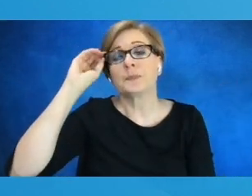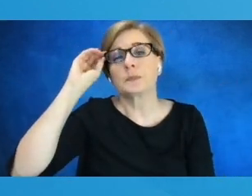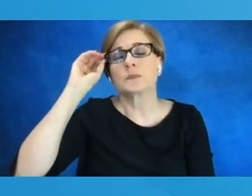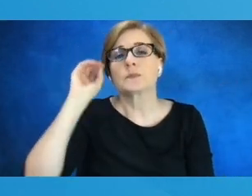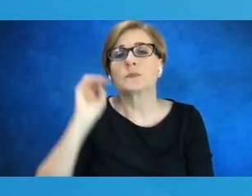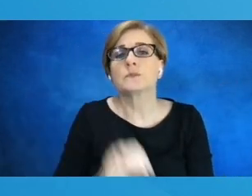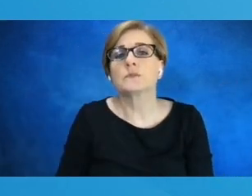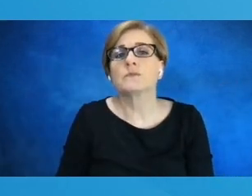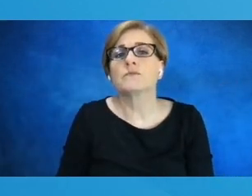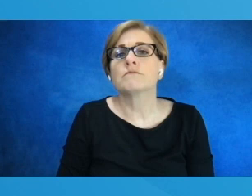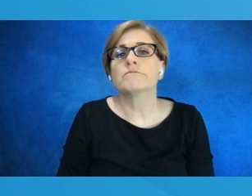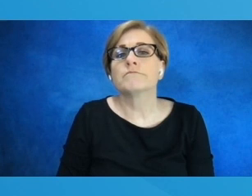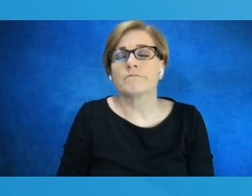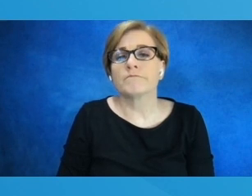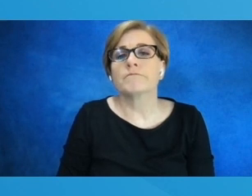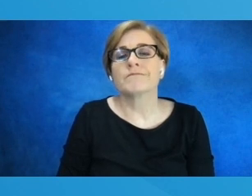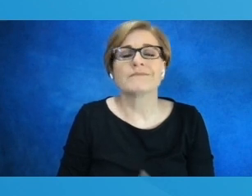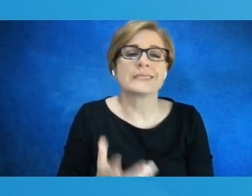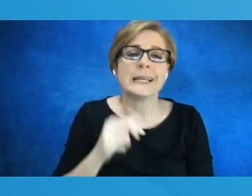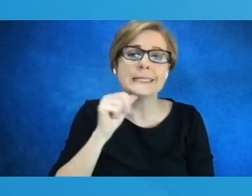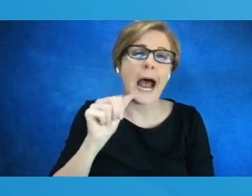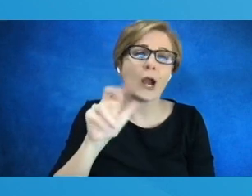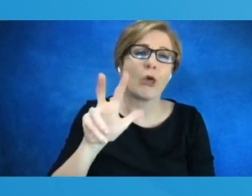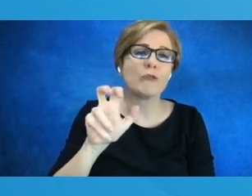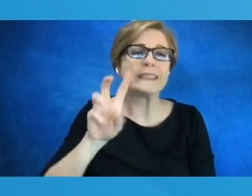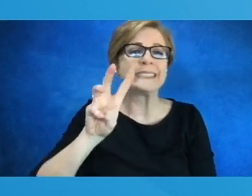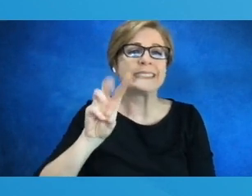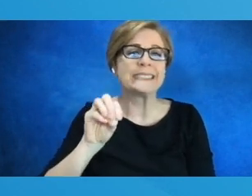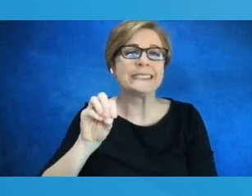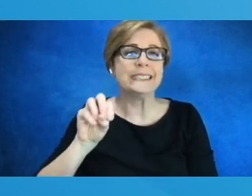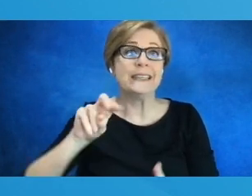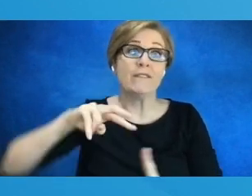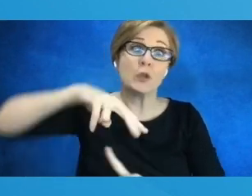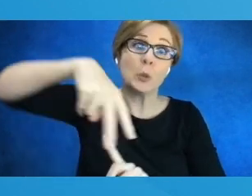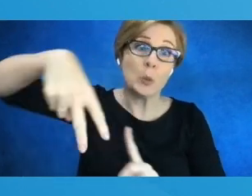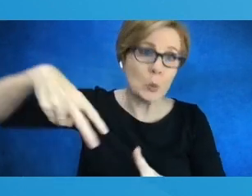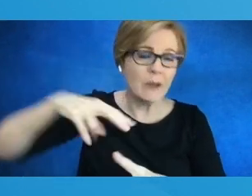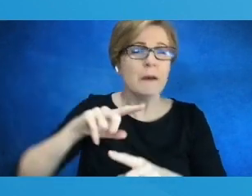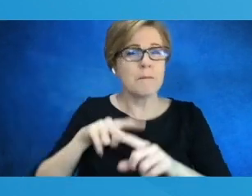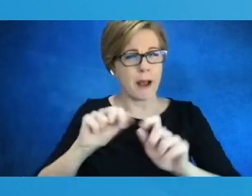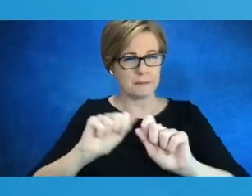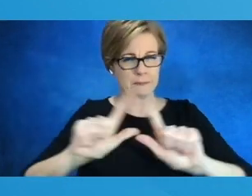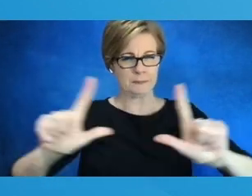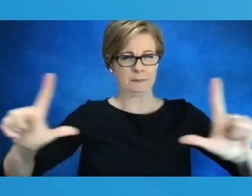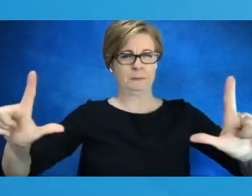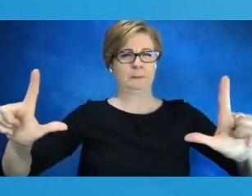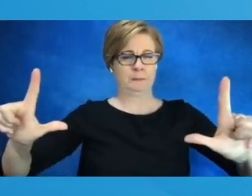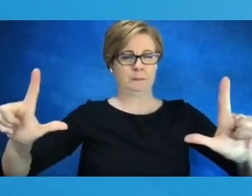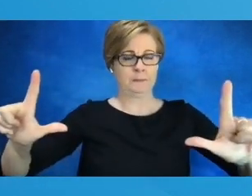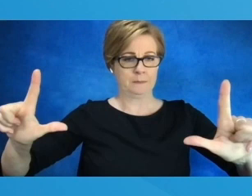But here you can get a sense of on the kind of the monumentality of this work.